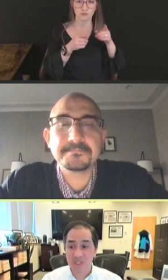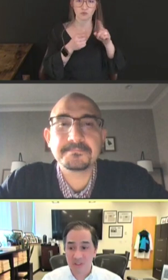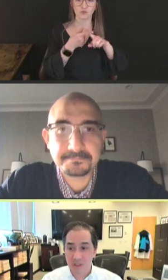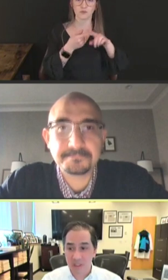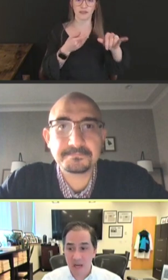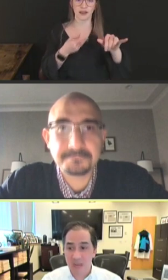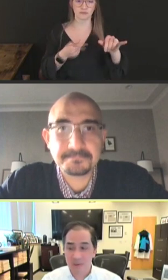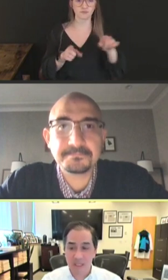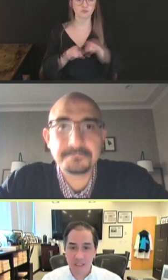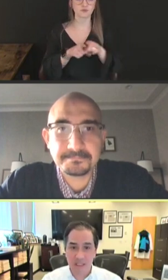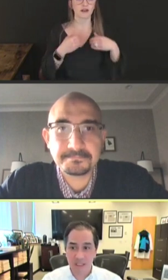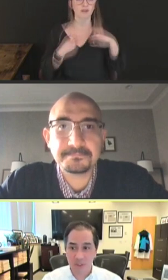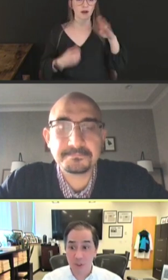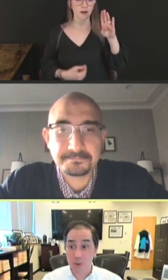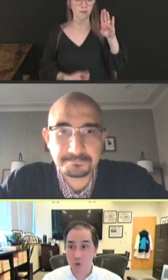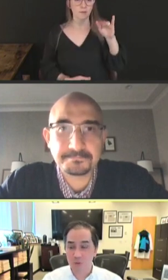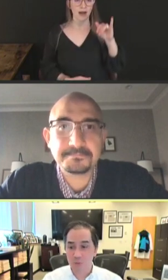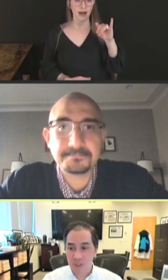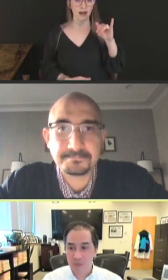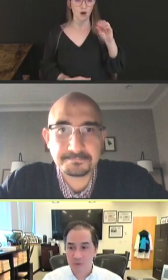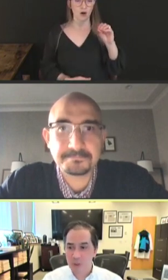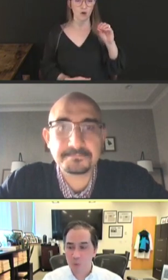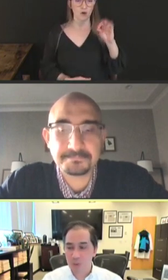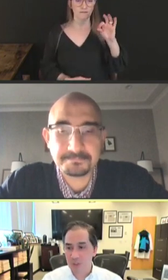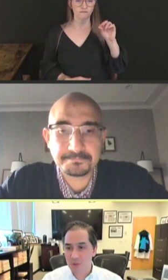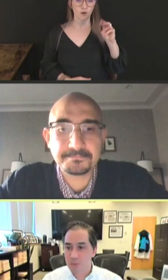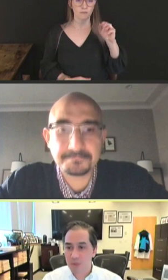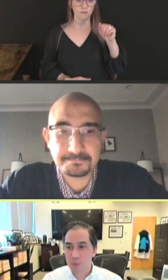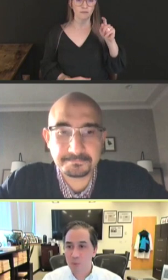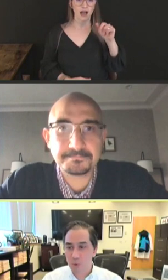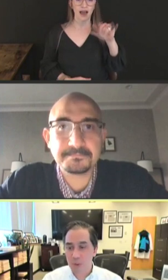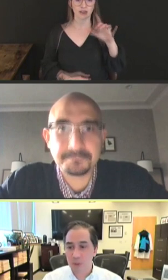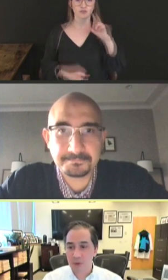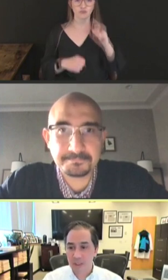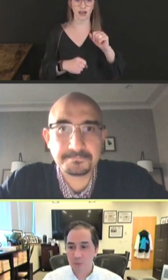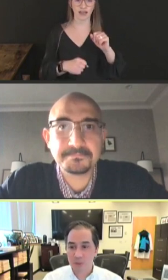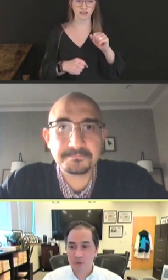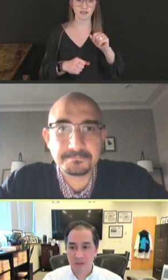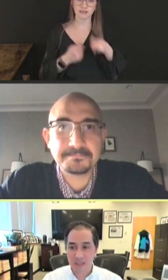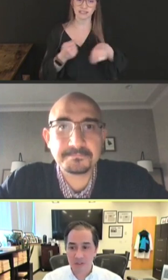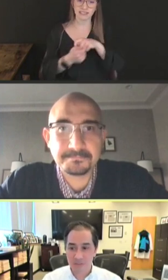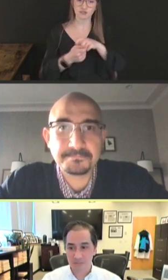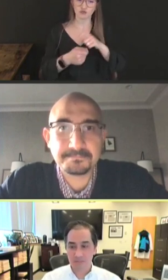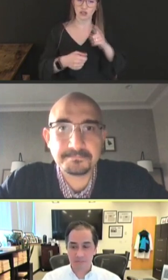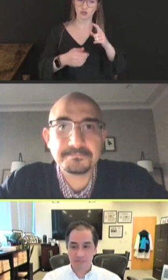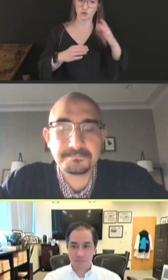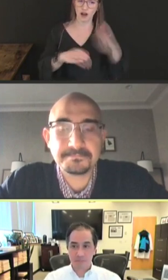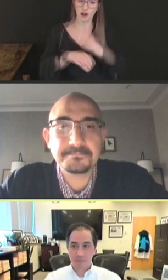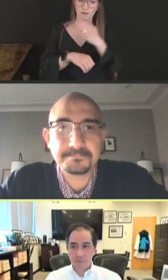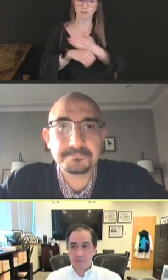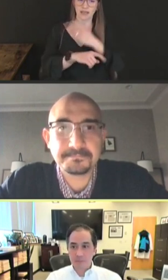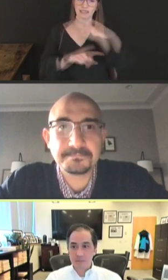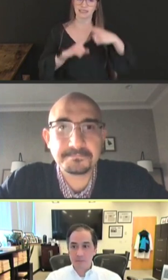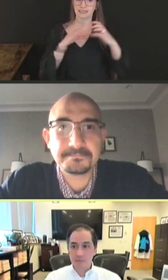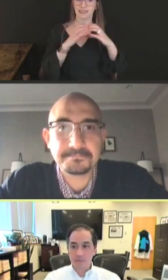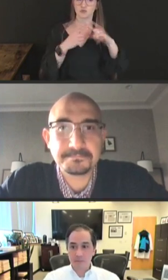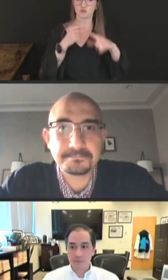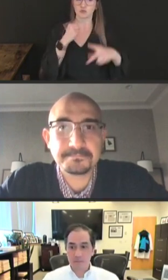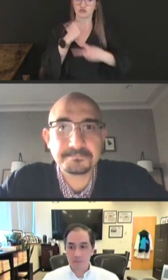specifically optimize T cells to consurge regions, which is much earlier in the research phase. Dan Hoft: Thank you.